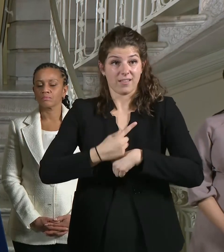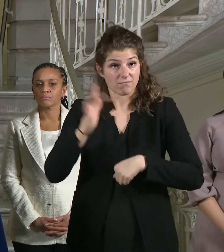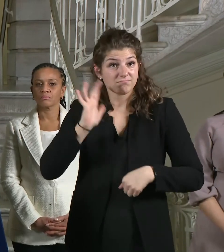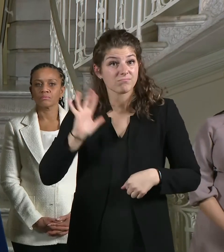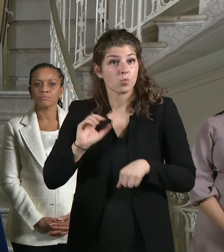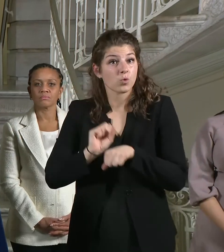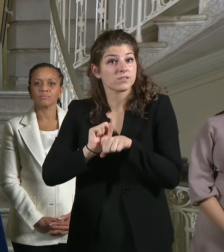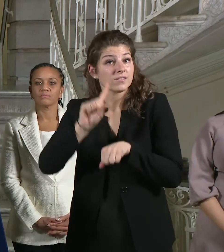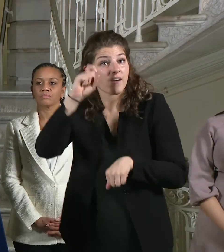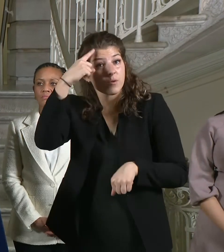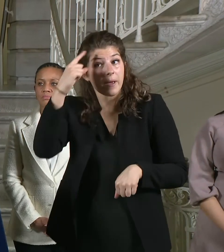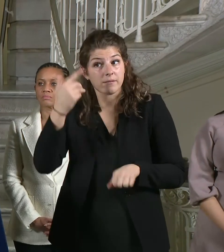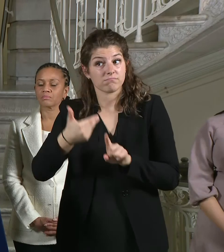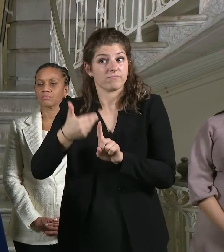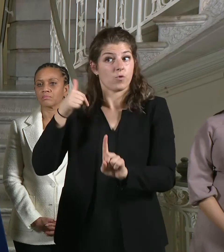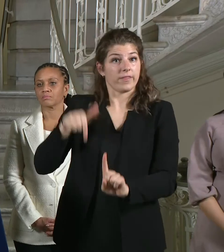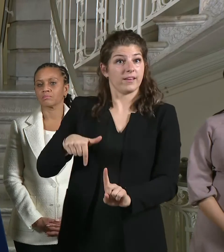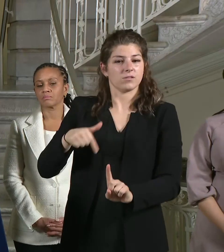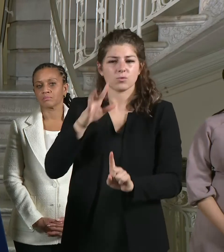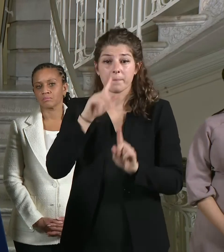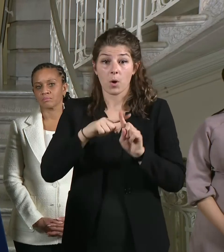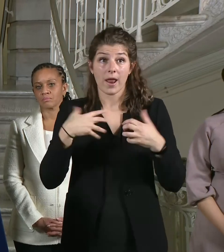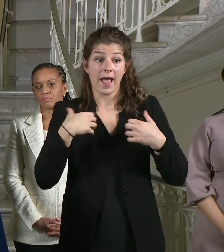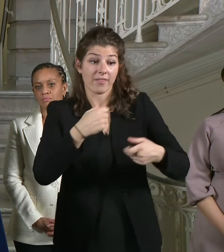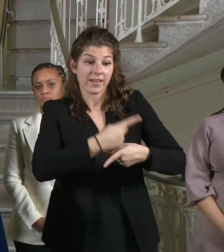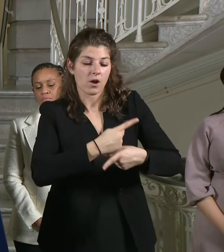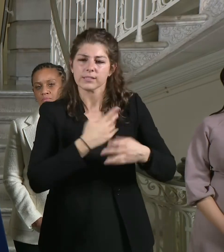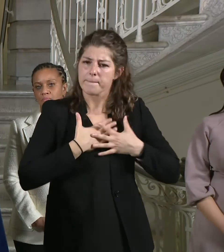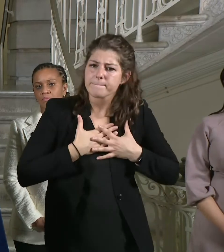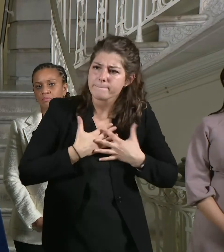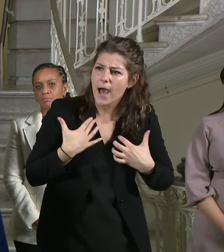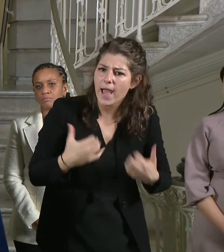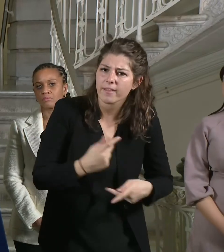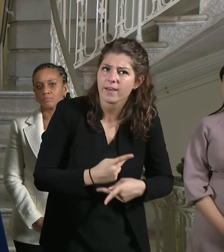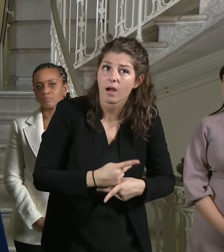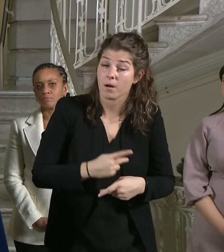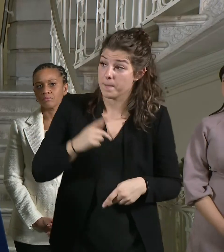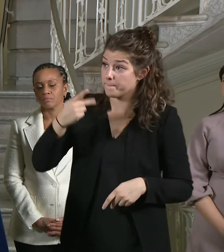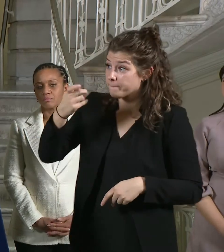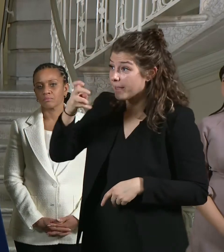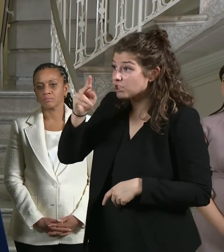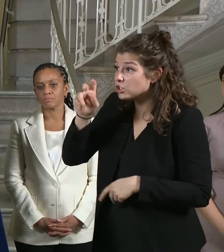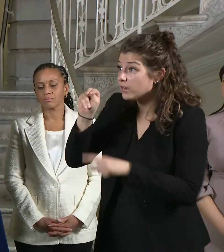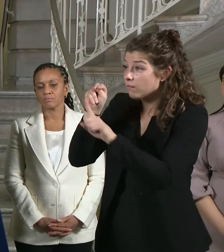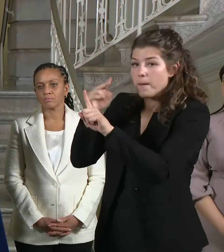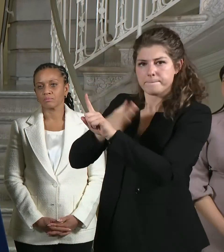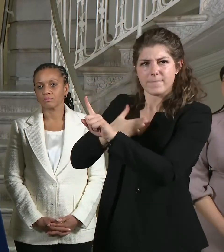AN ANALYSIS OF THE MAYORS OF THE YEAR AND PROBABLY ONE OF THE ONLY MAYORS THAT